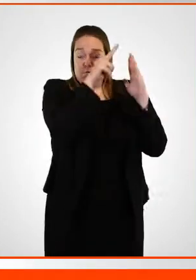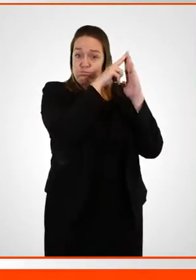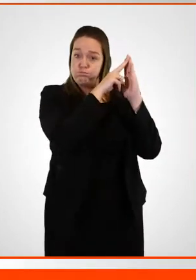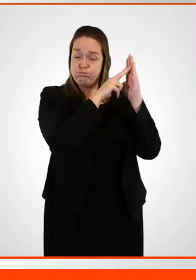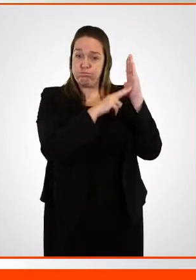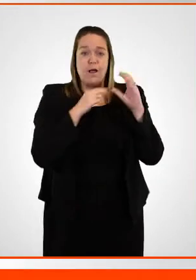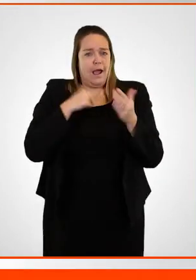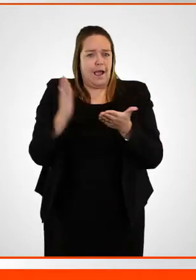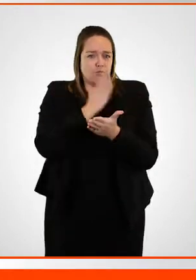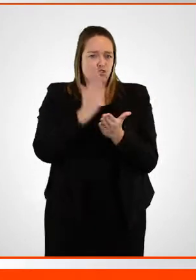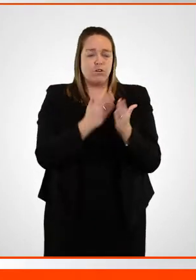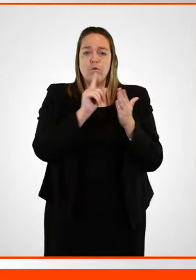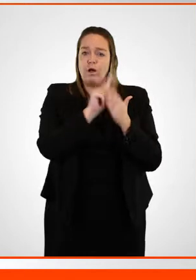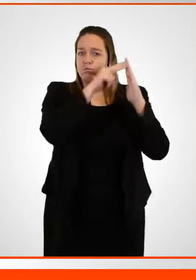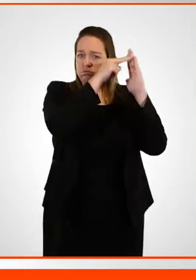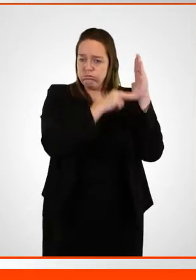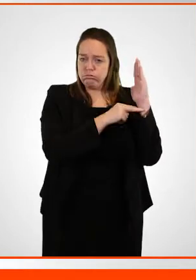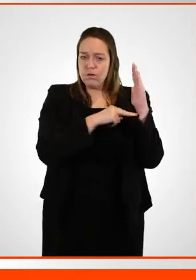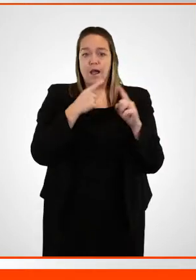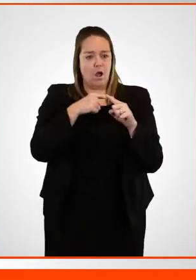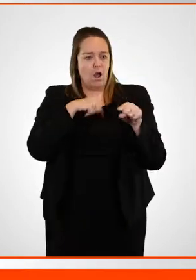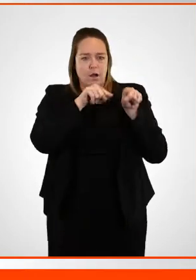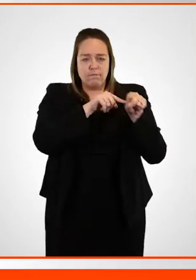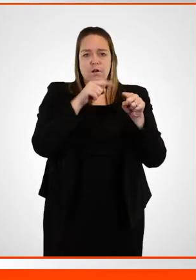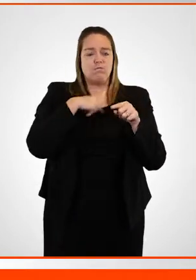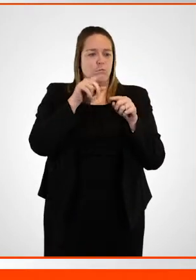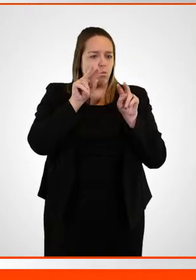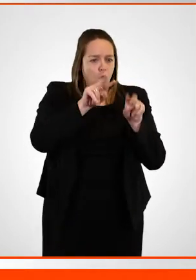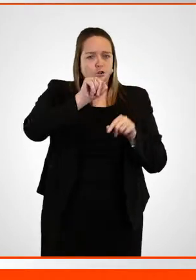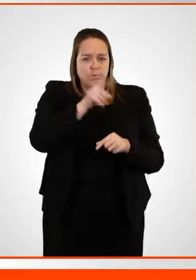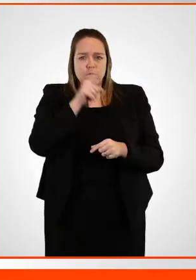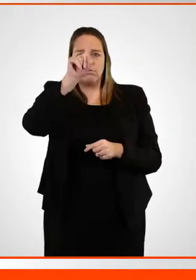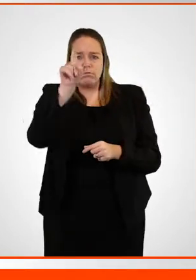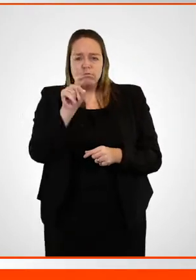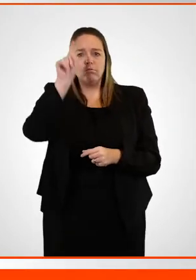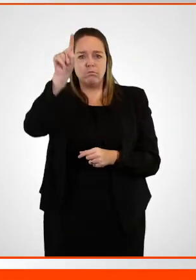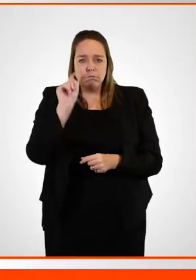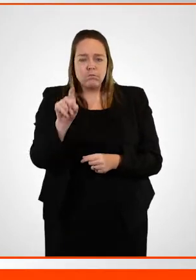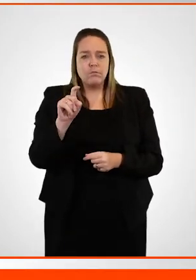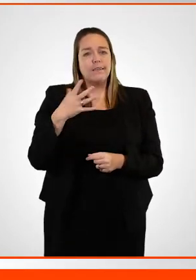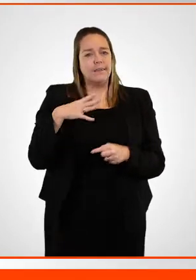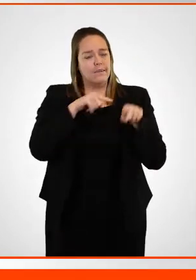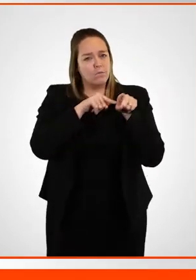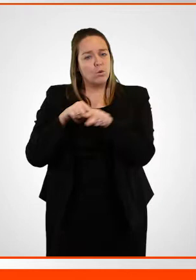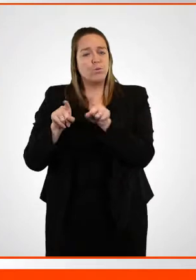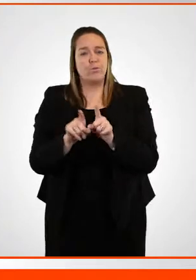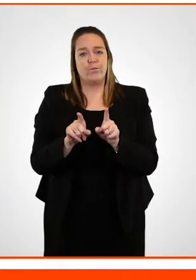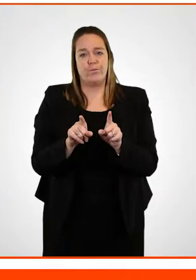that you're as accurate as possible, and that you're attending to the commas, the question marks and the periods, the exclamation points in that.